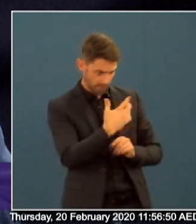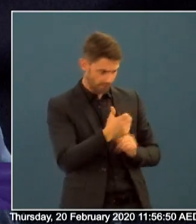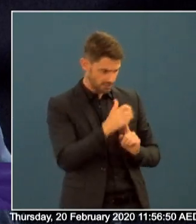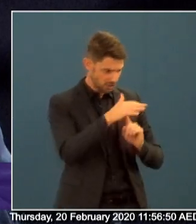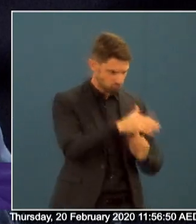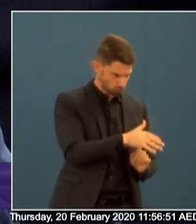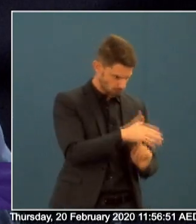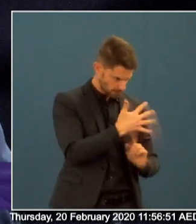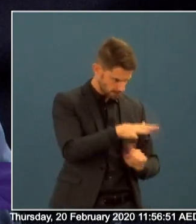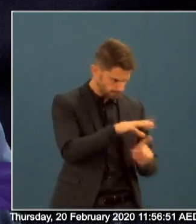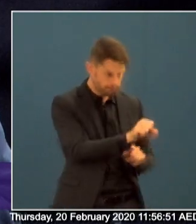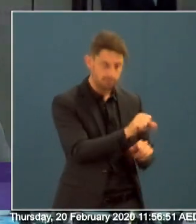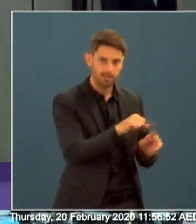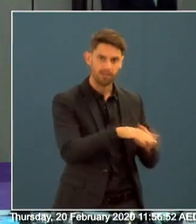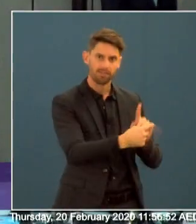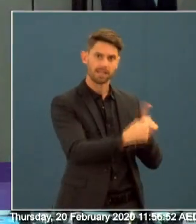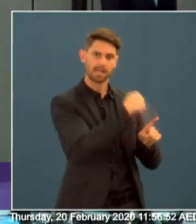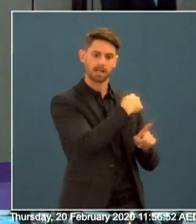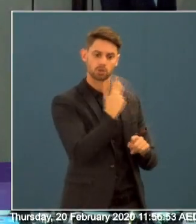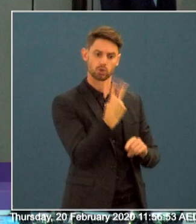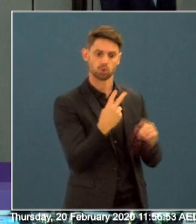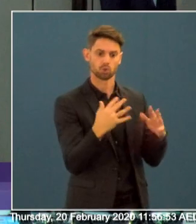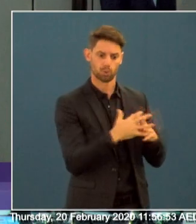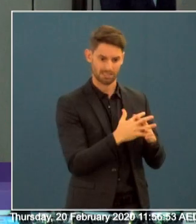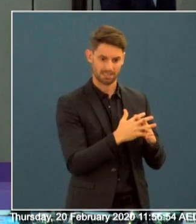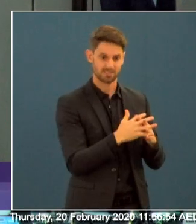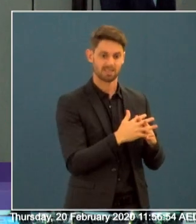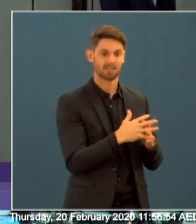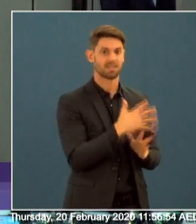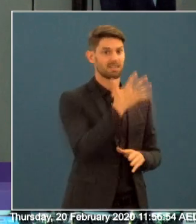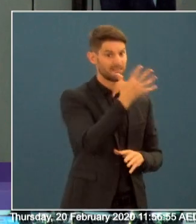That seems like a very striking set of findings.